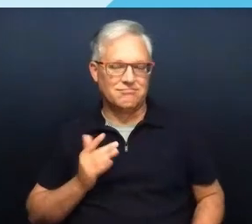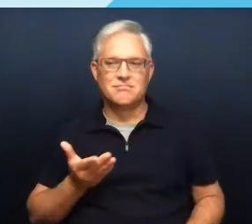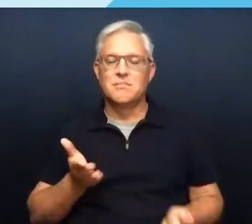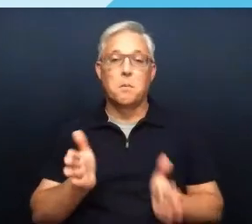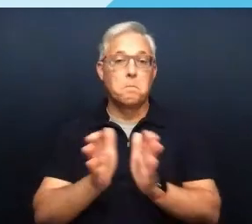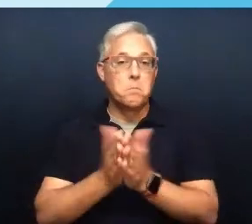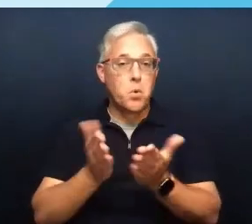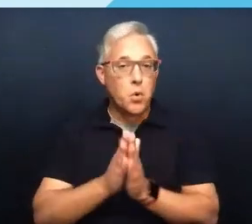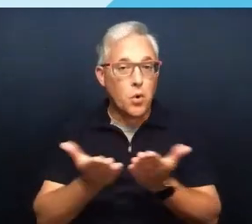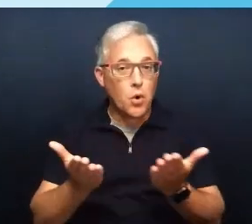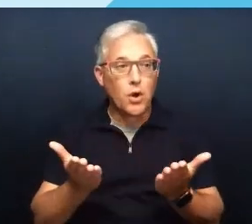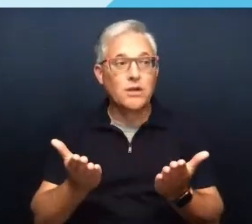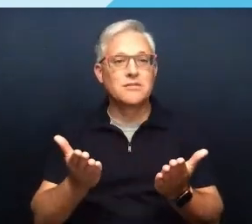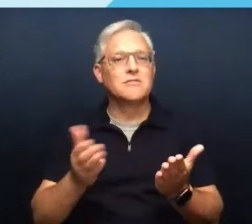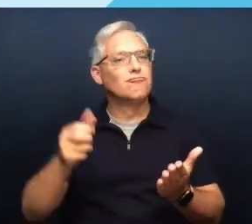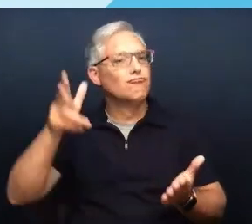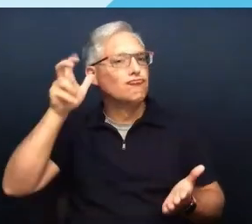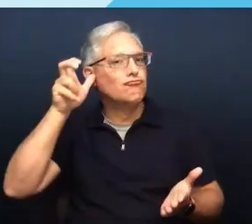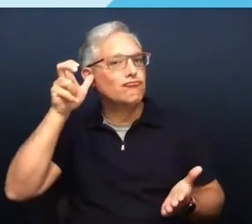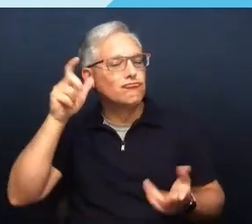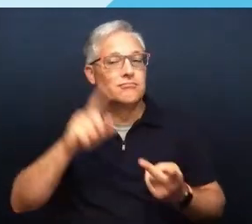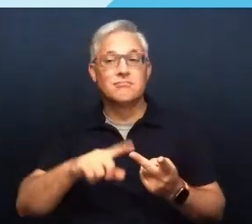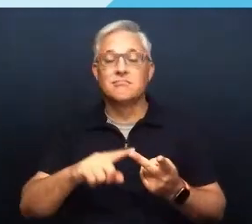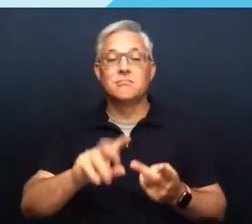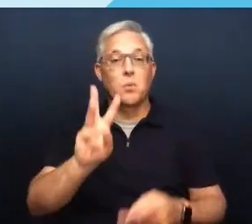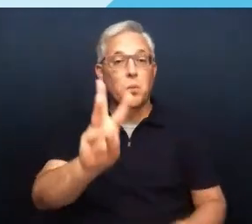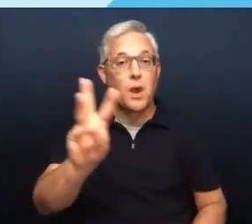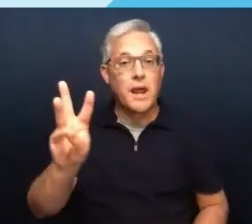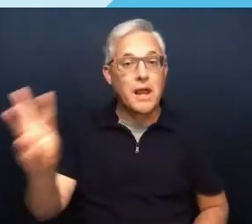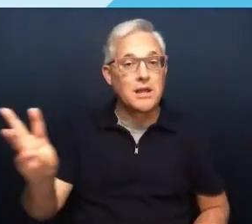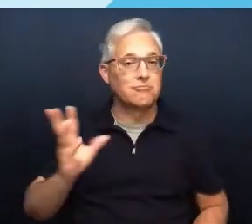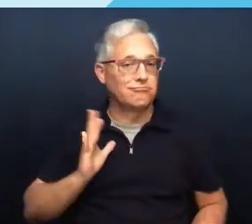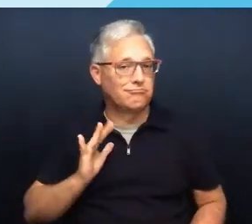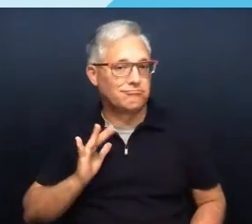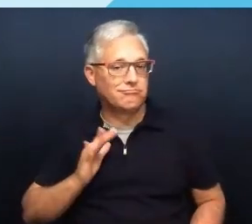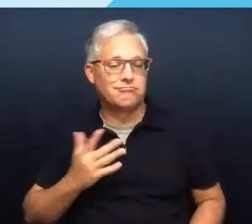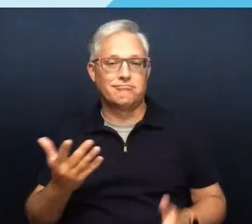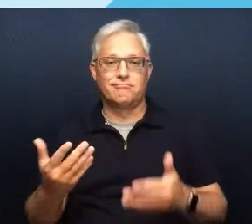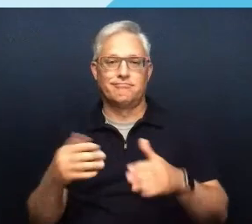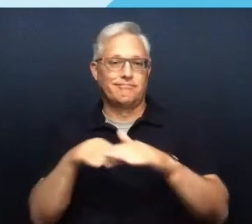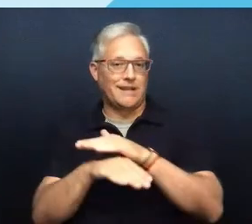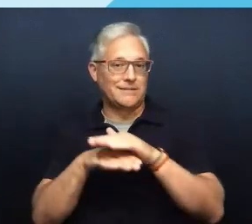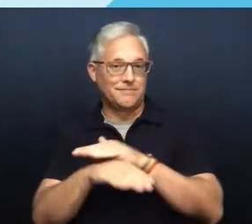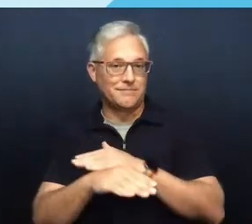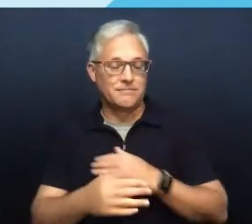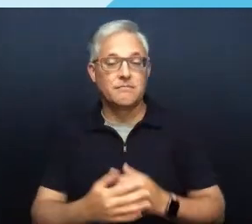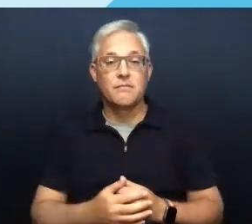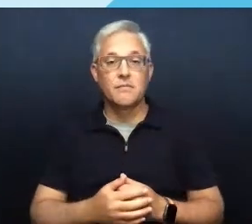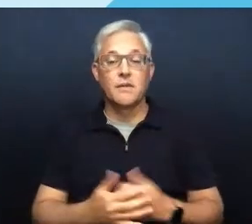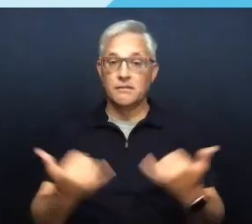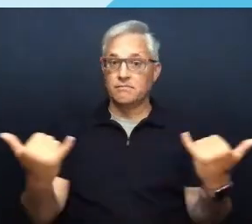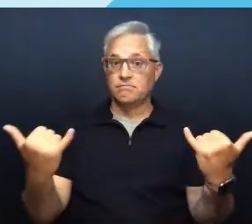Now here with COVID and all, it's been so much easier for me